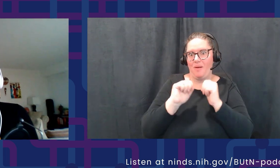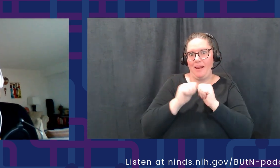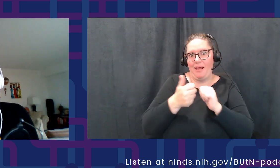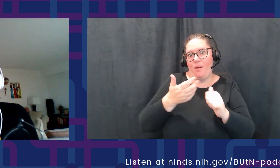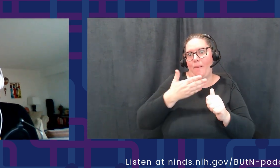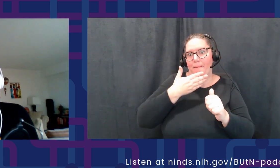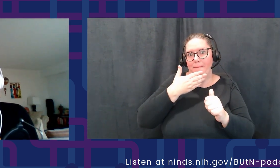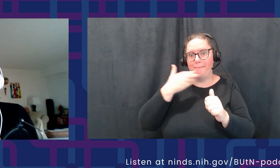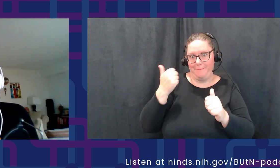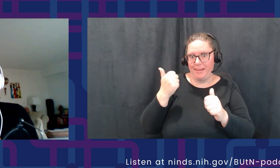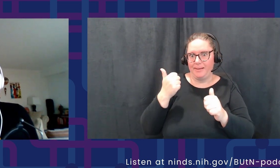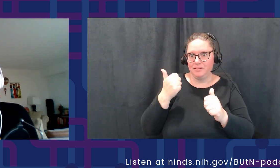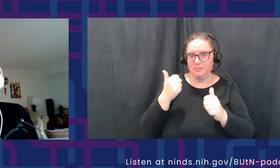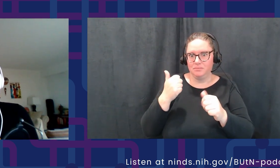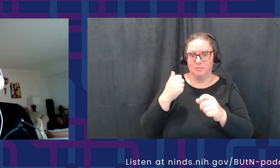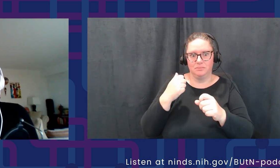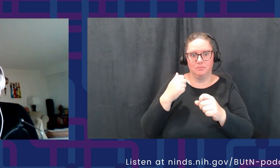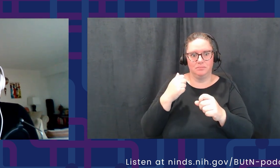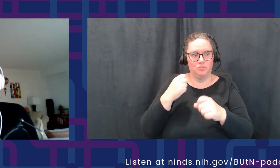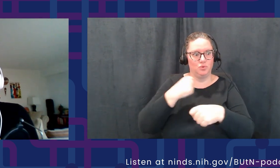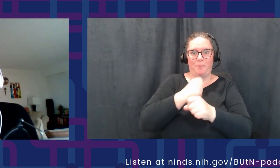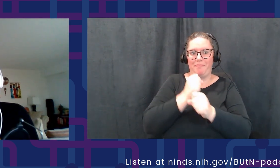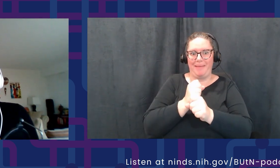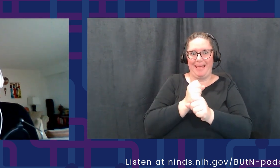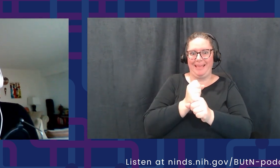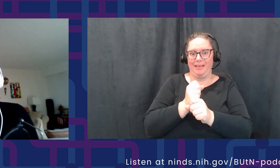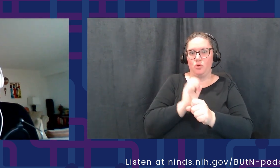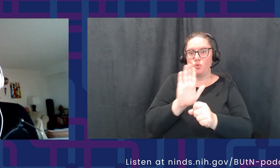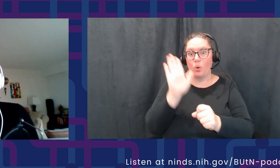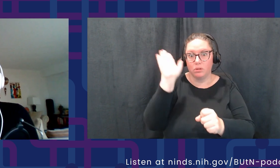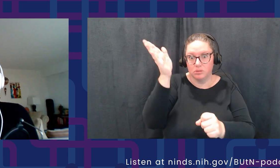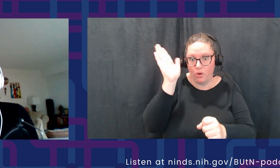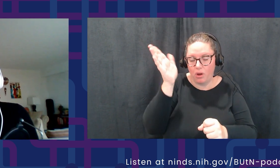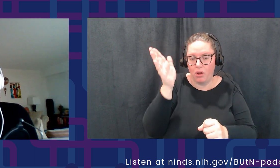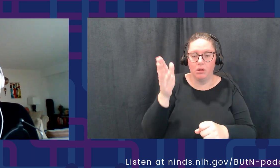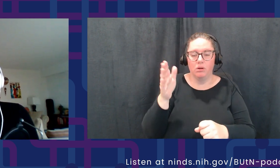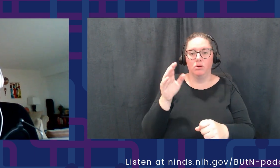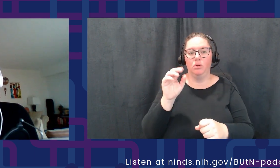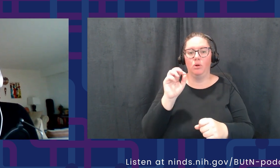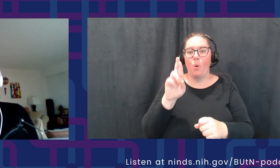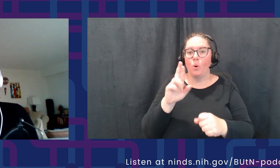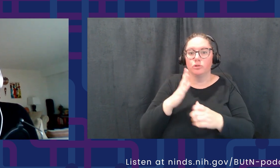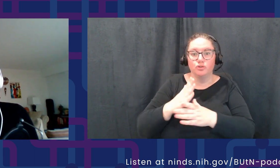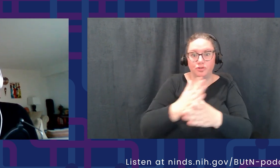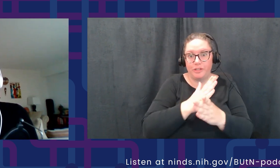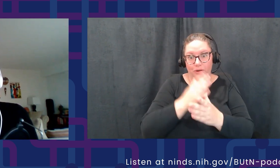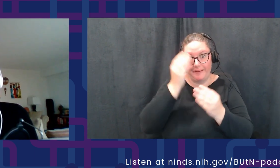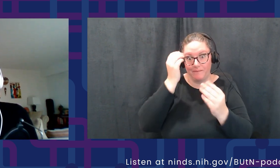make the talk you're giving or sharing the information that you want to share.